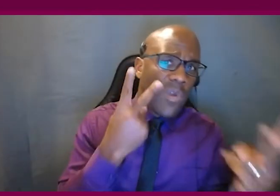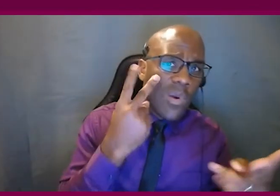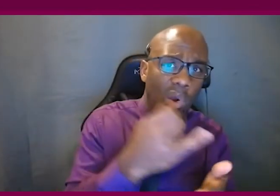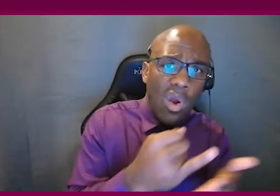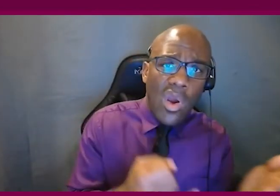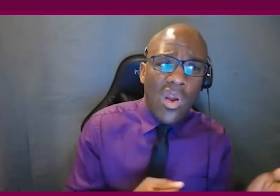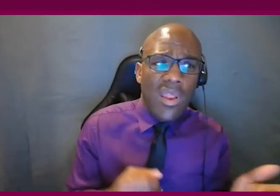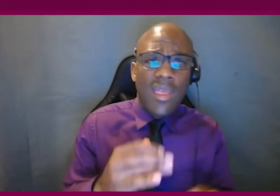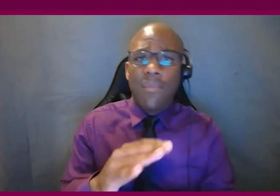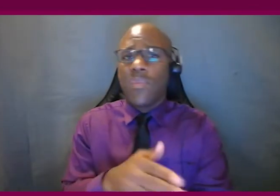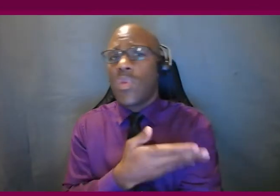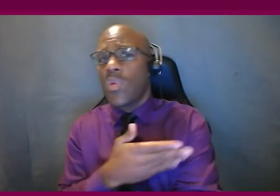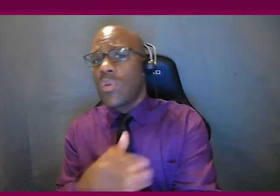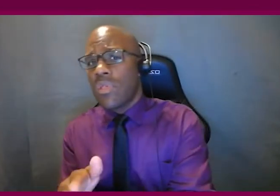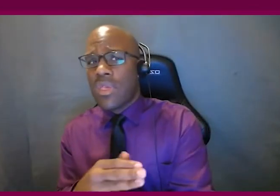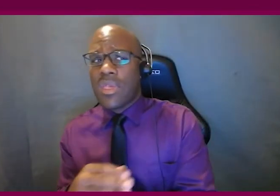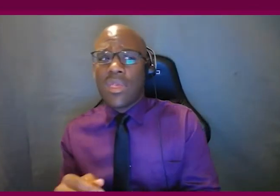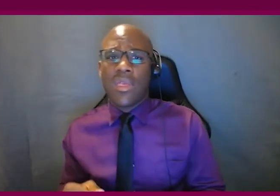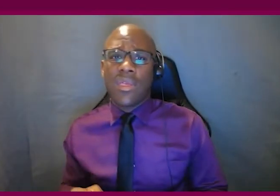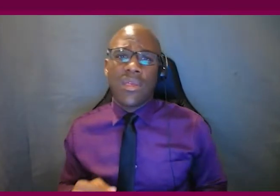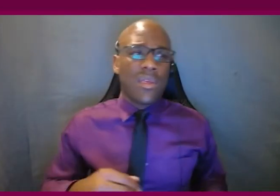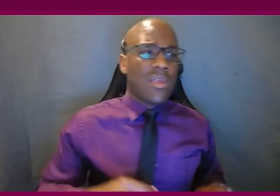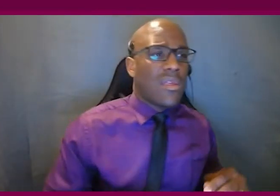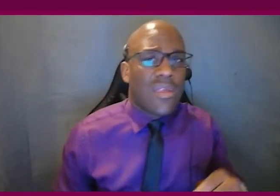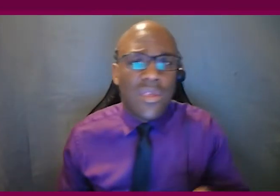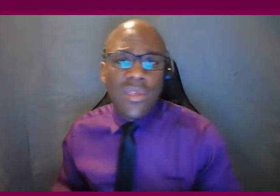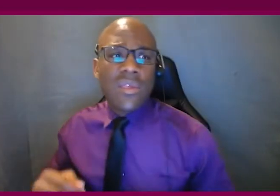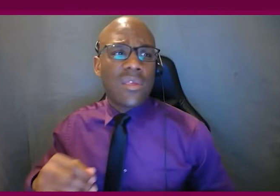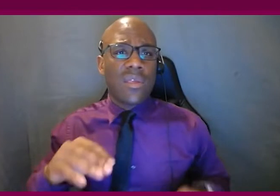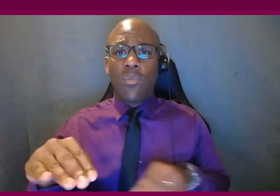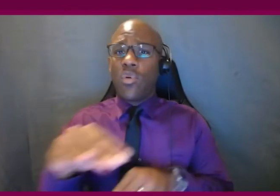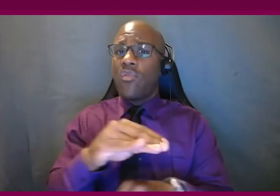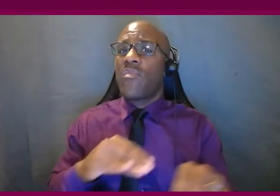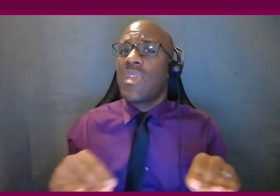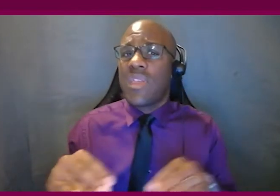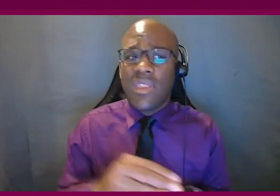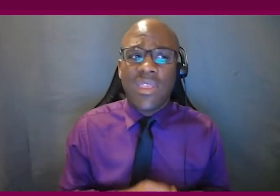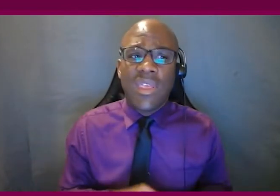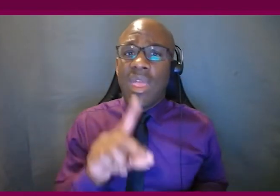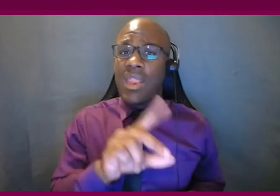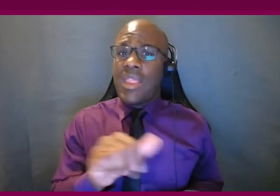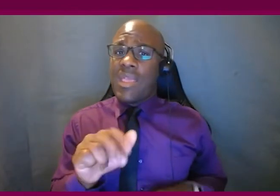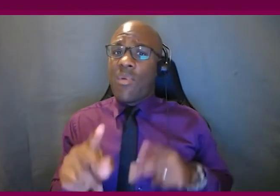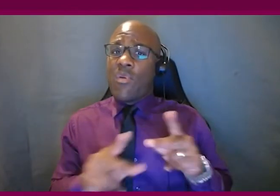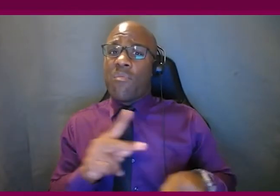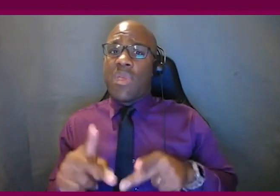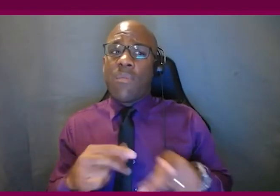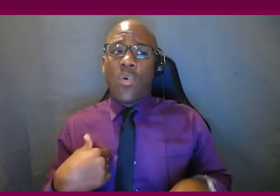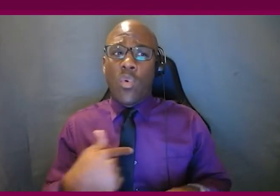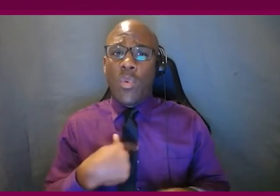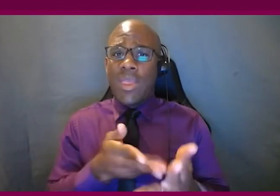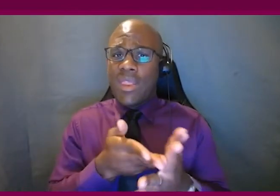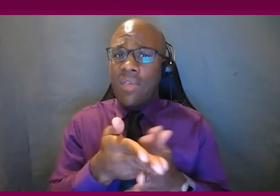So I think the arts are a very natural place for disabled people to go because it allows